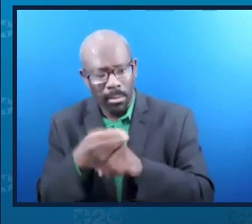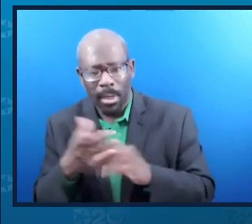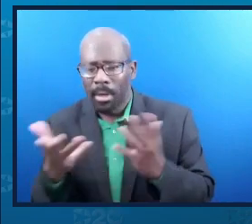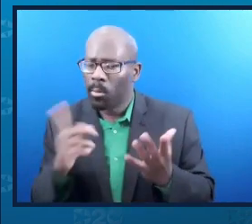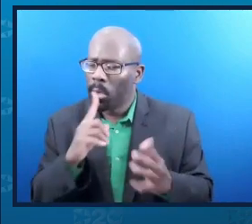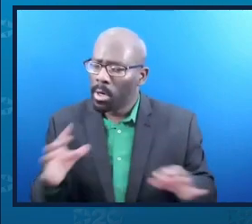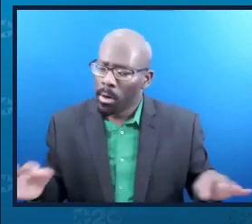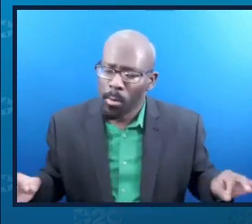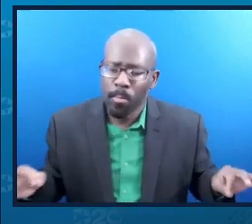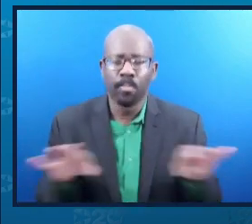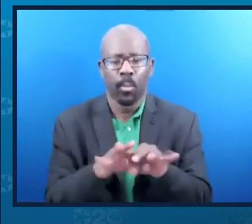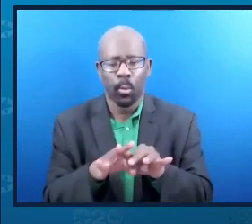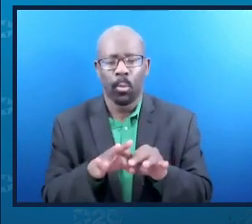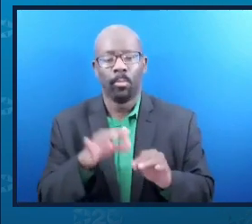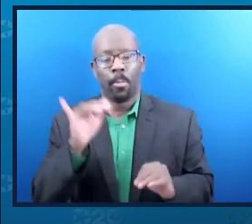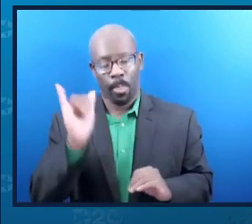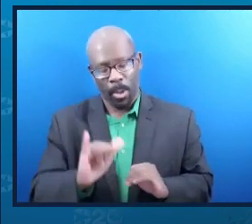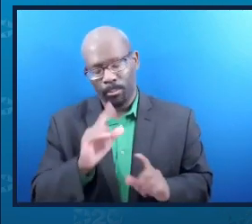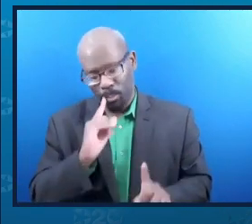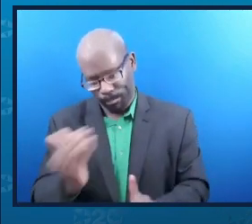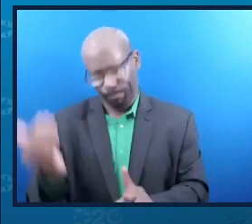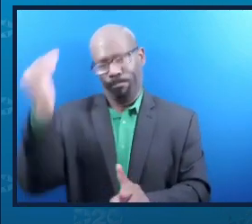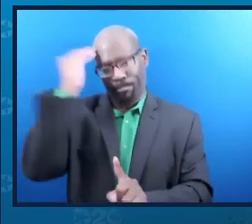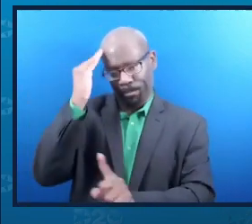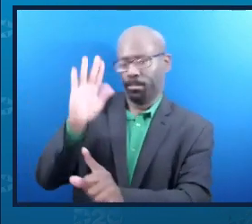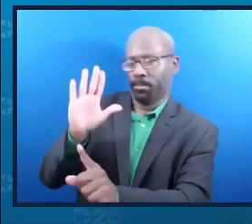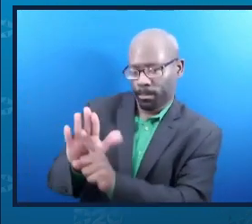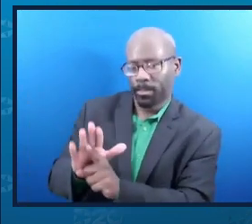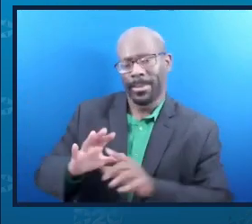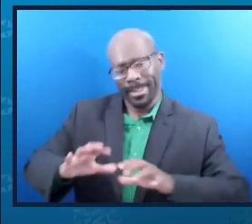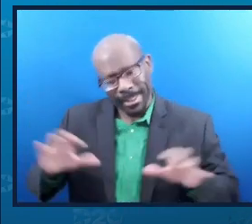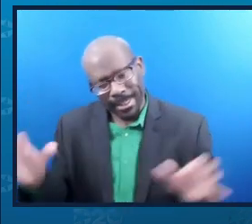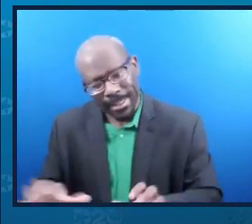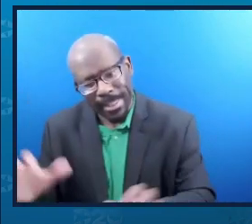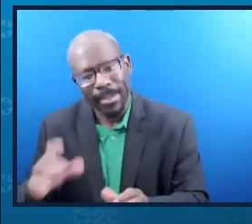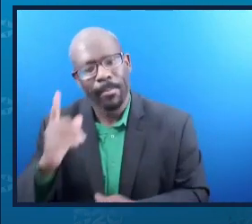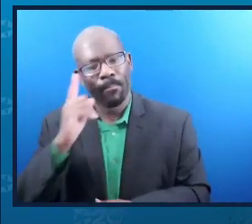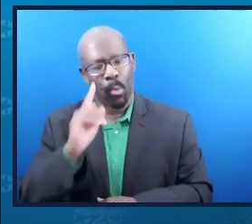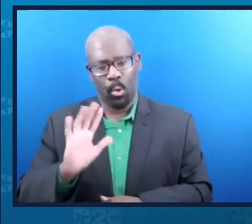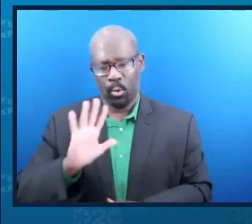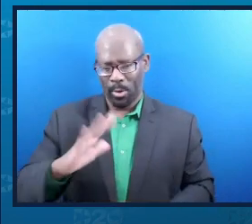FAMILIES, WHO LOST THEIR HERO,